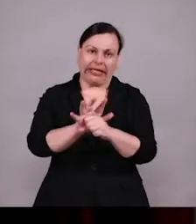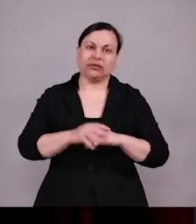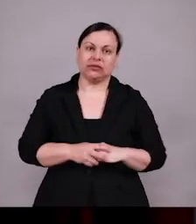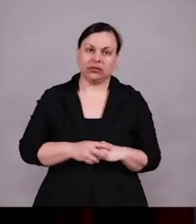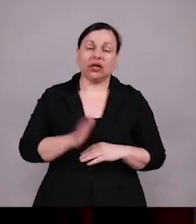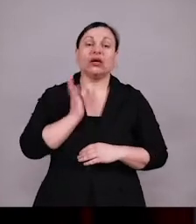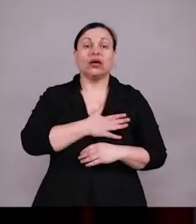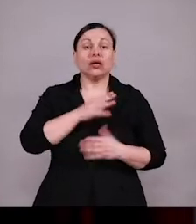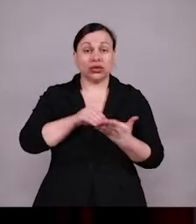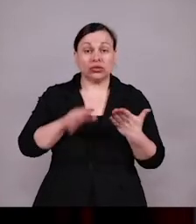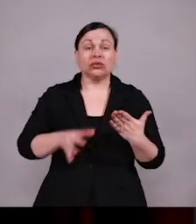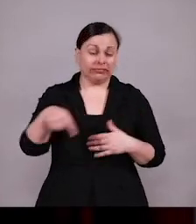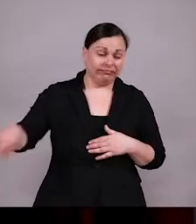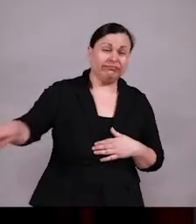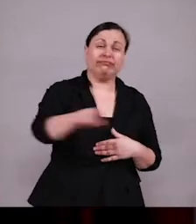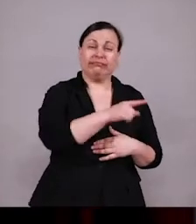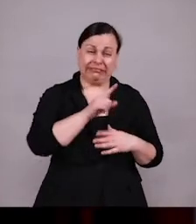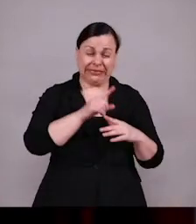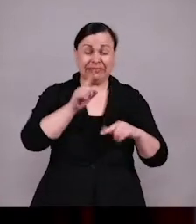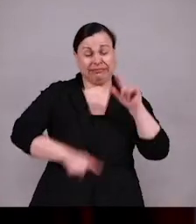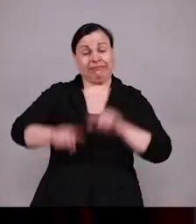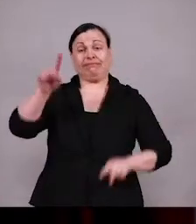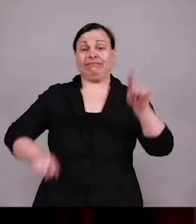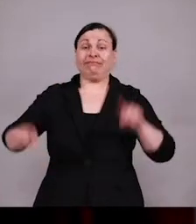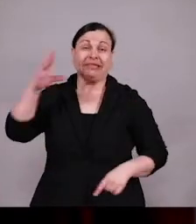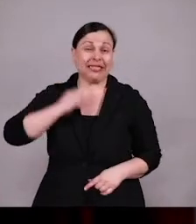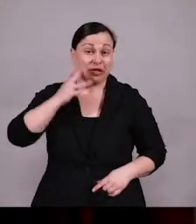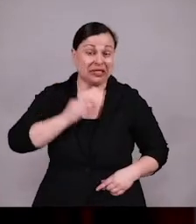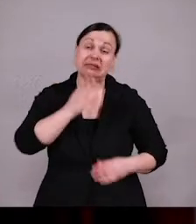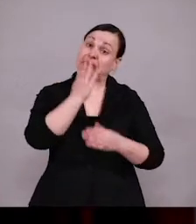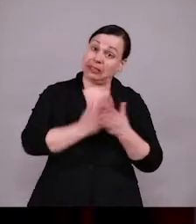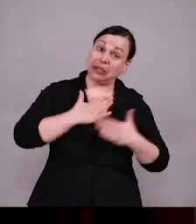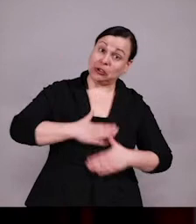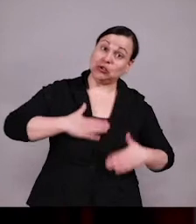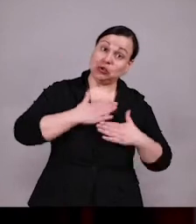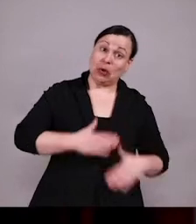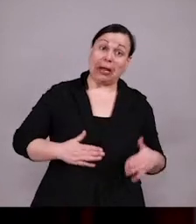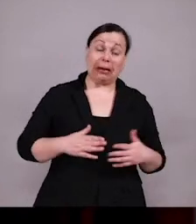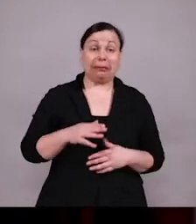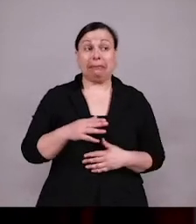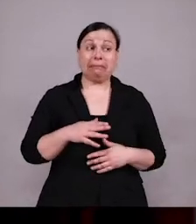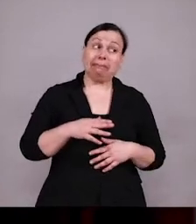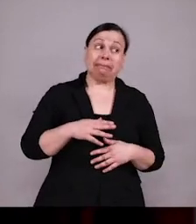a range of experiences in our classrooms this year; some have enjoyed asynchronous classes, and